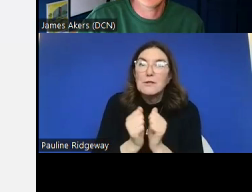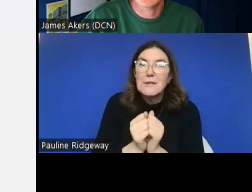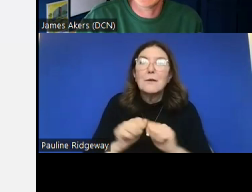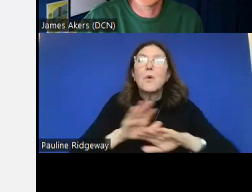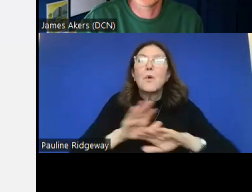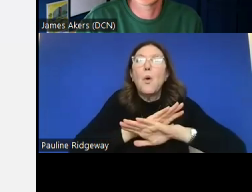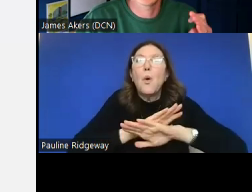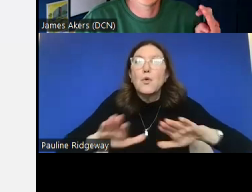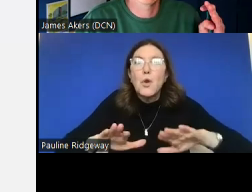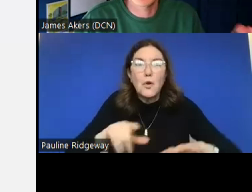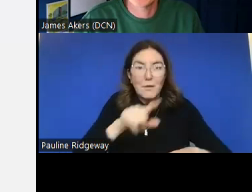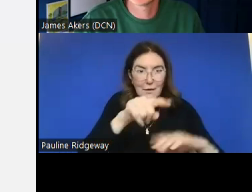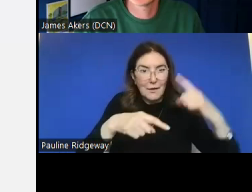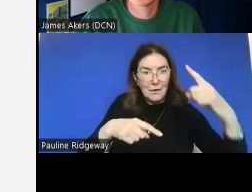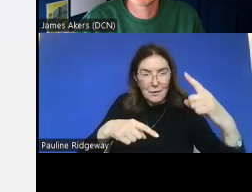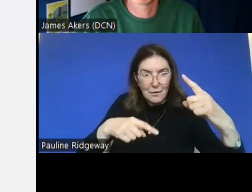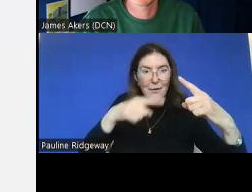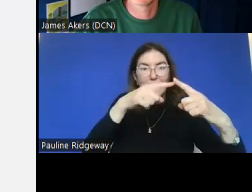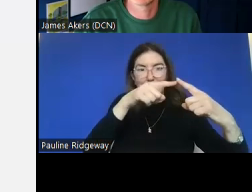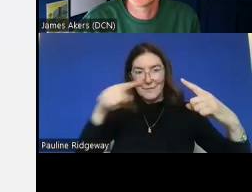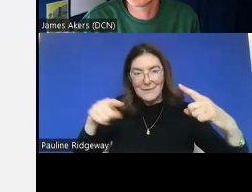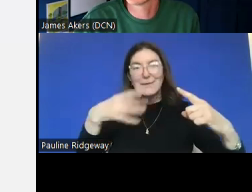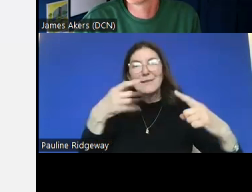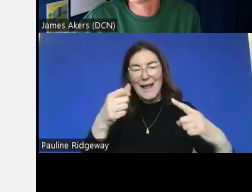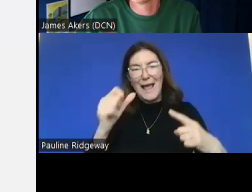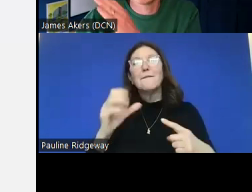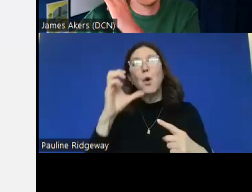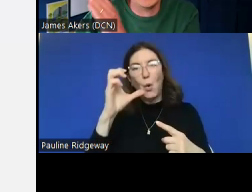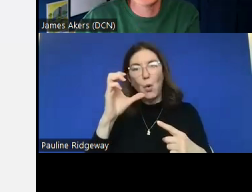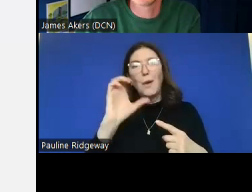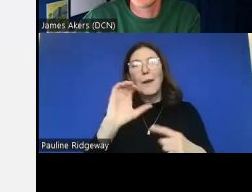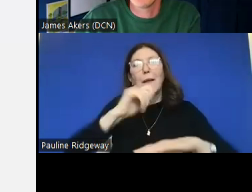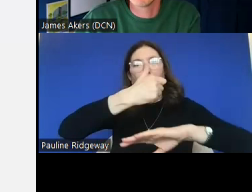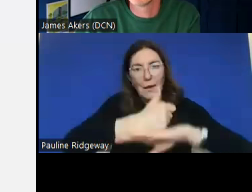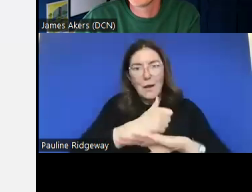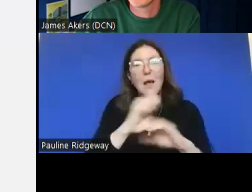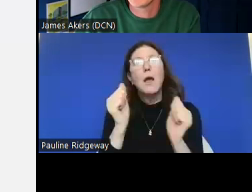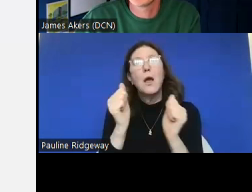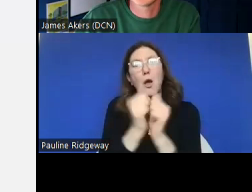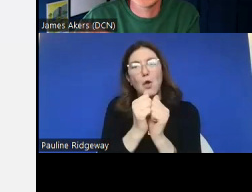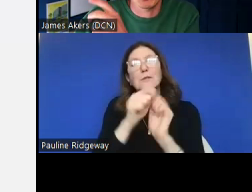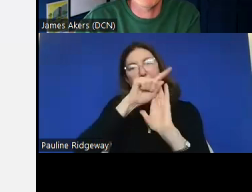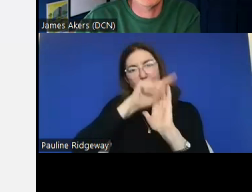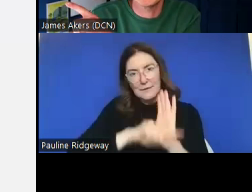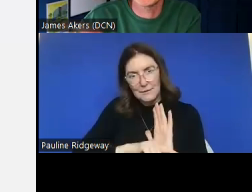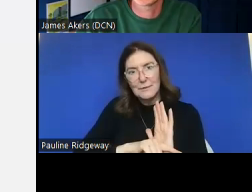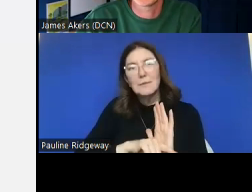it has got a cookie consent platform set up and it is sending data. That's why we've got the ticks here.